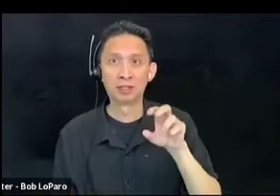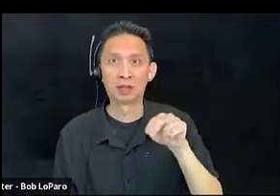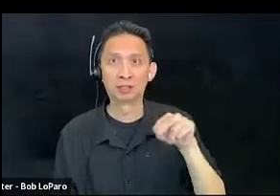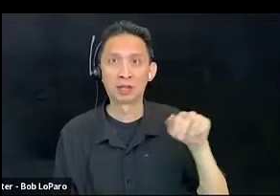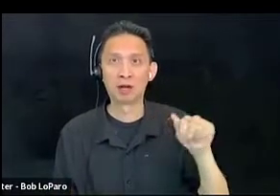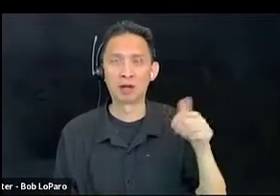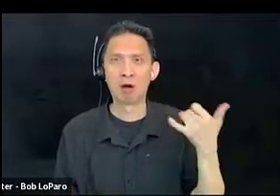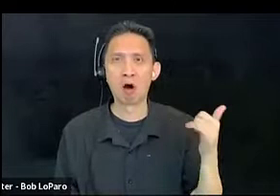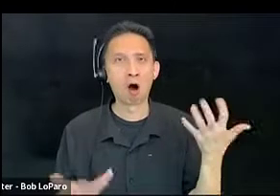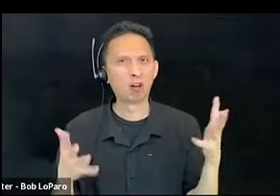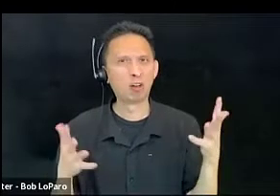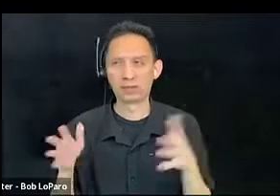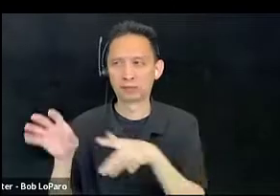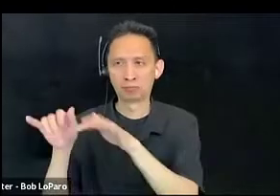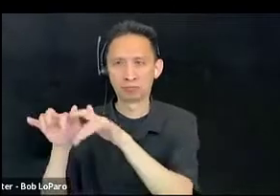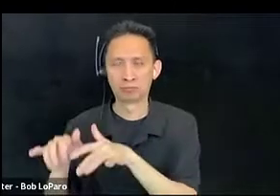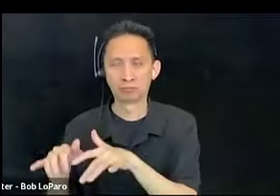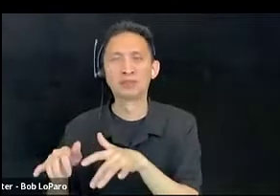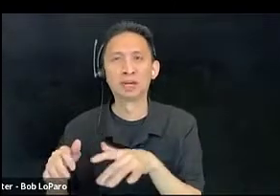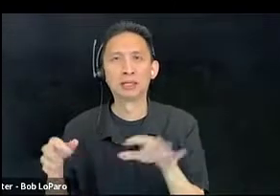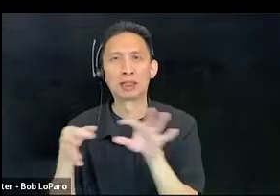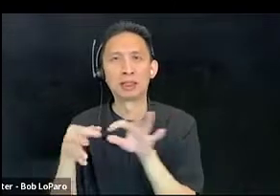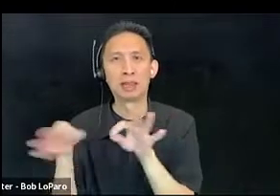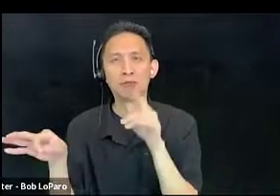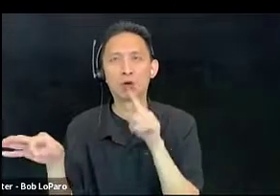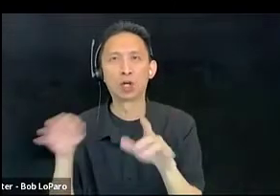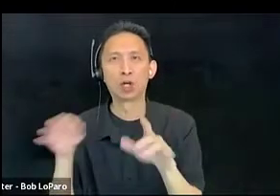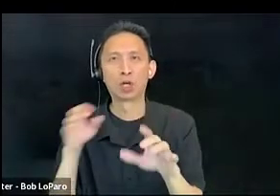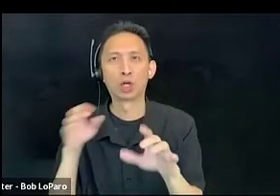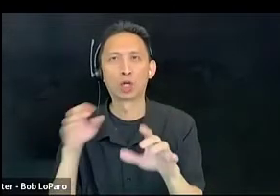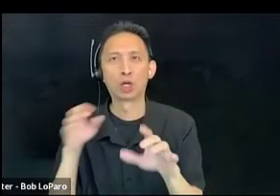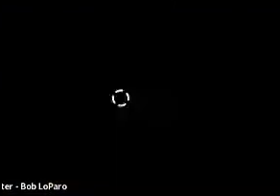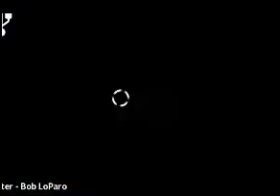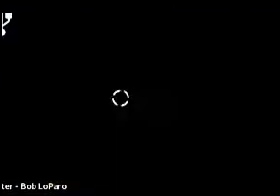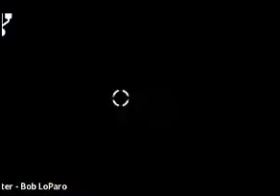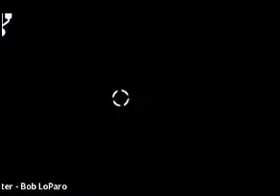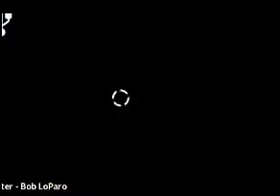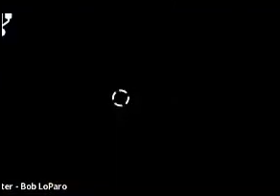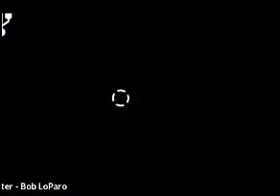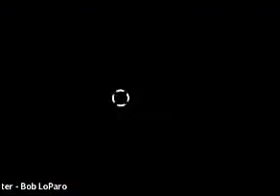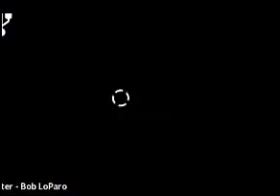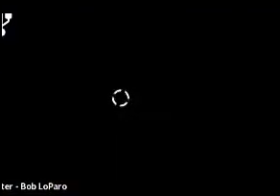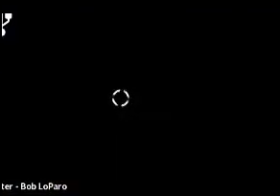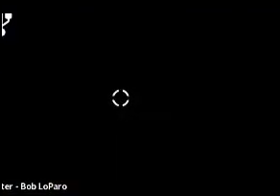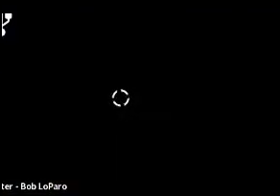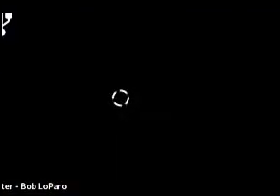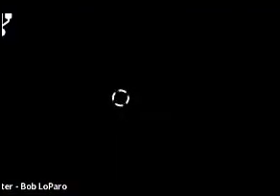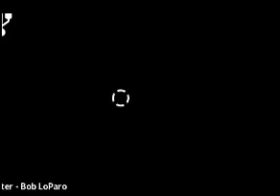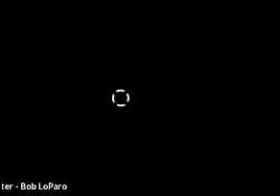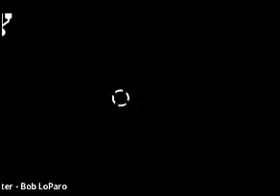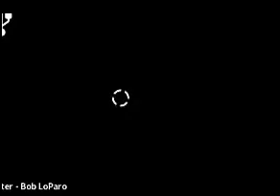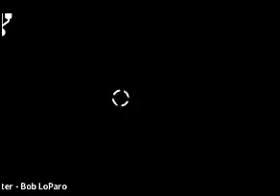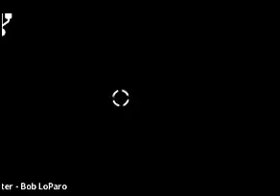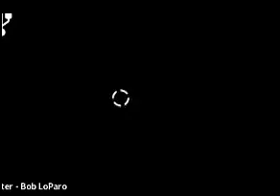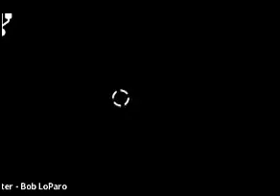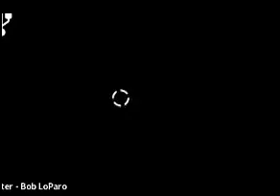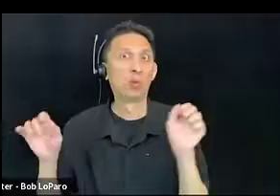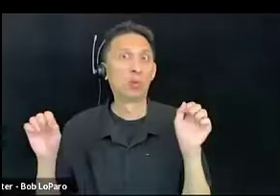the link to communicationmatrix.org. We could spend like at least a whole hour just talking about the communication matrix,